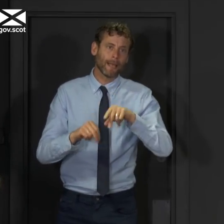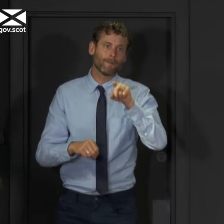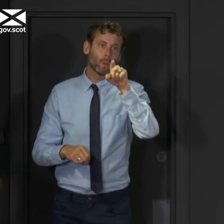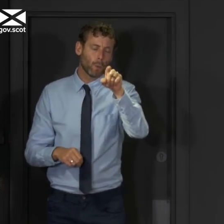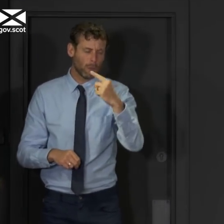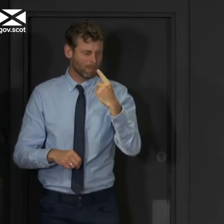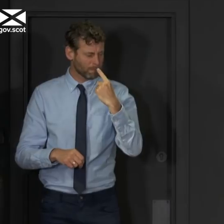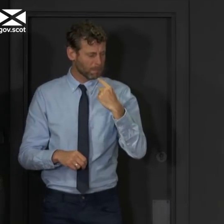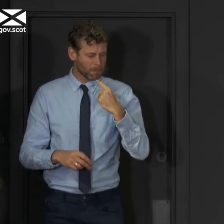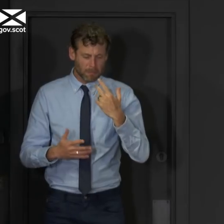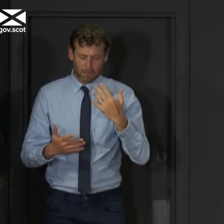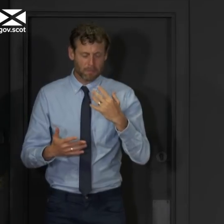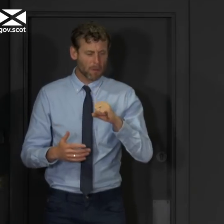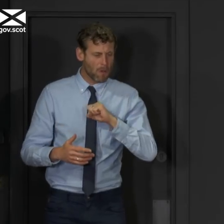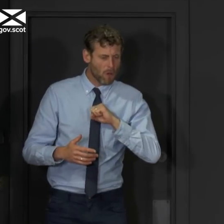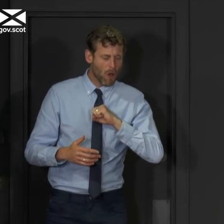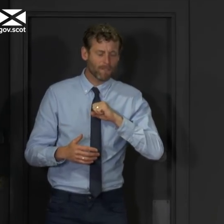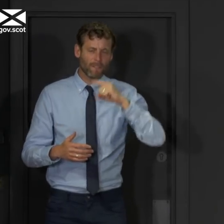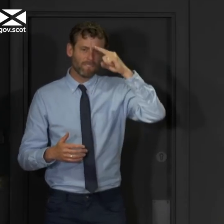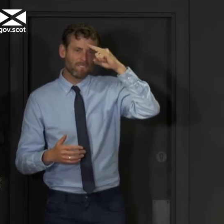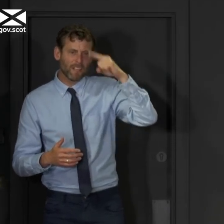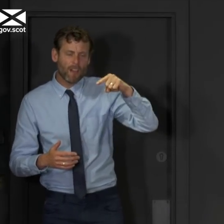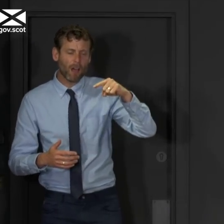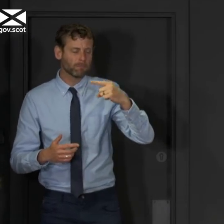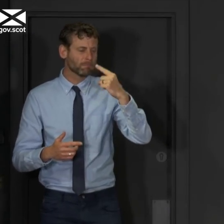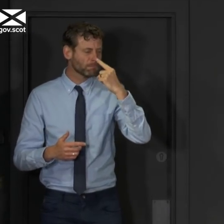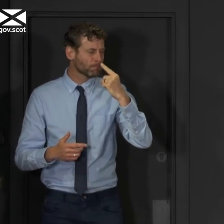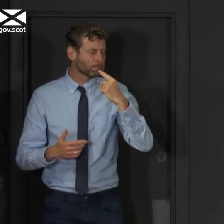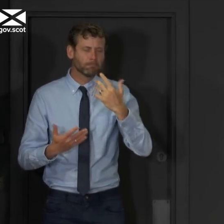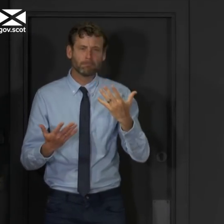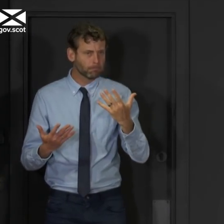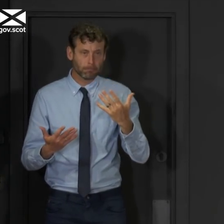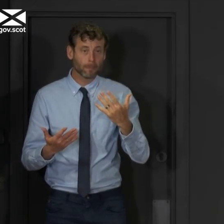remember that's a new continuous cough, or a fever, or a loss of or change in your